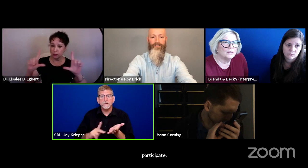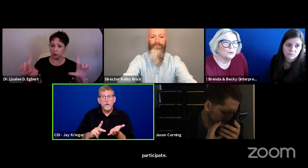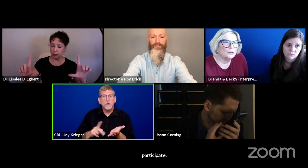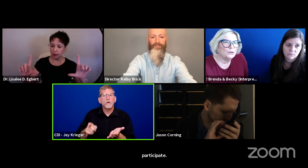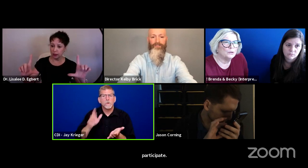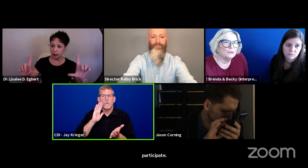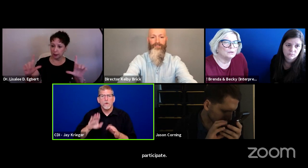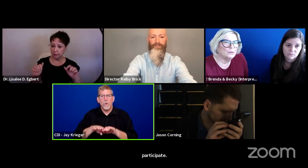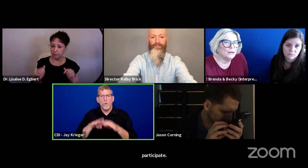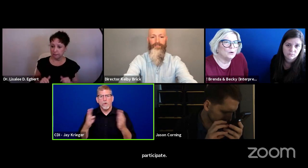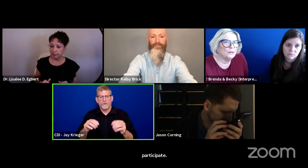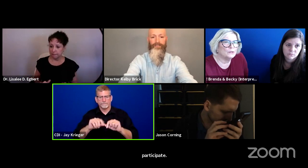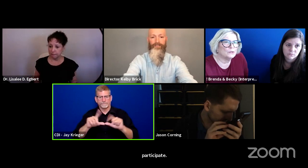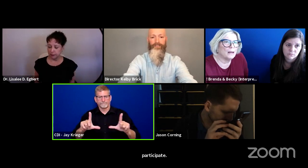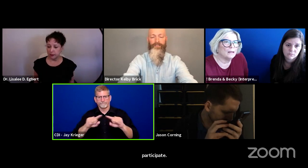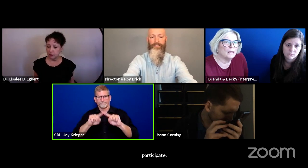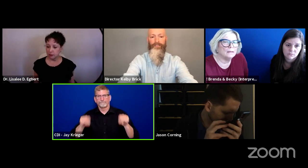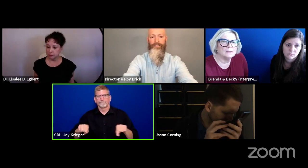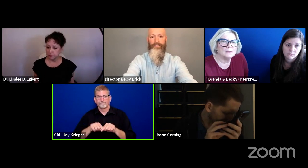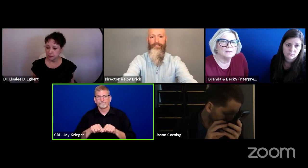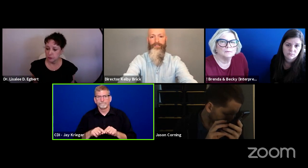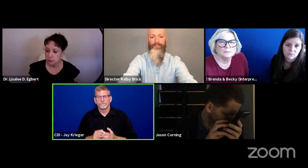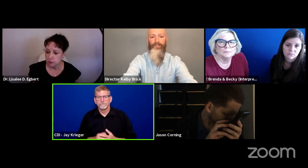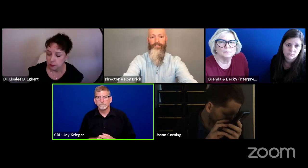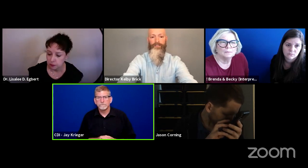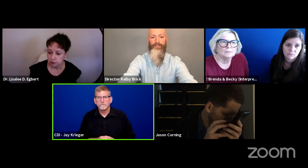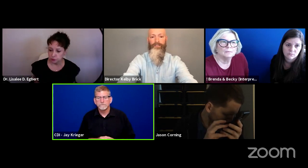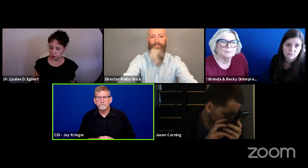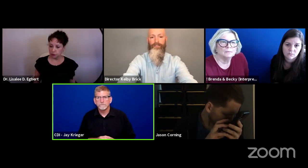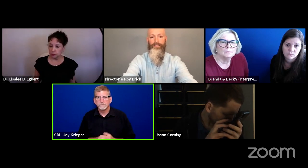Secretary Porter? Could we open her spotlight?